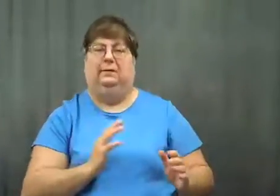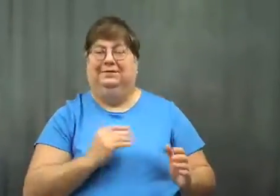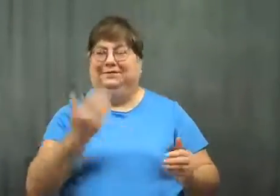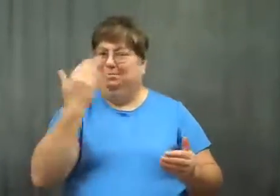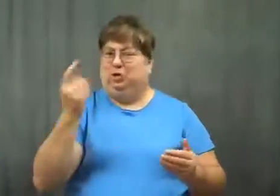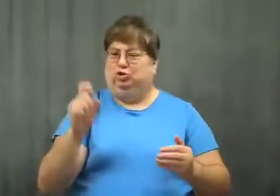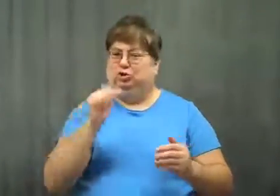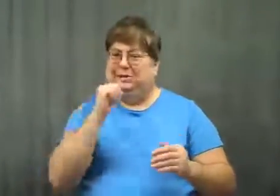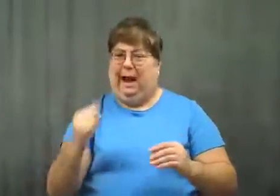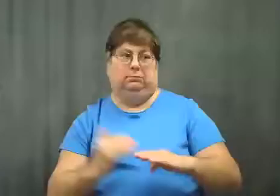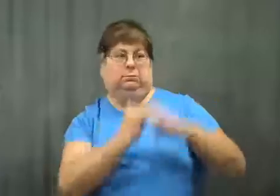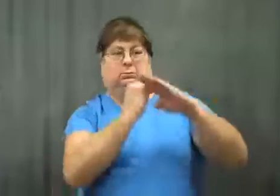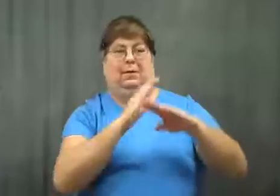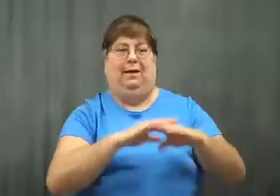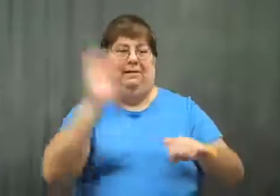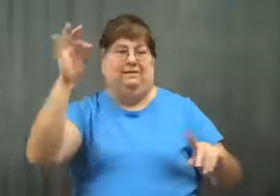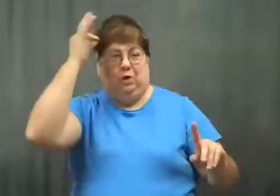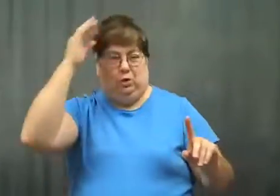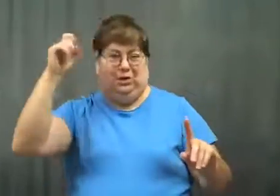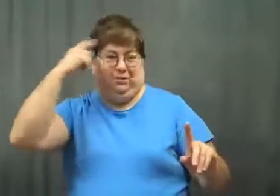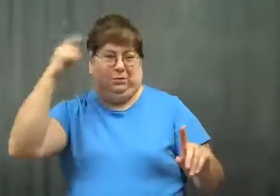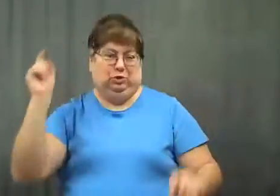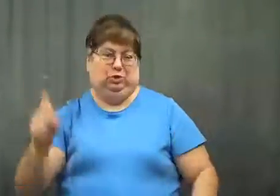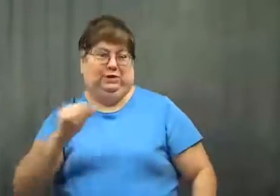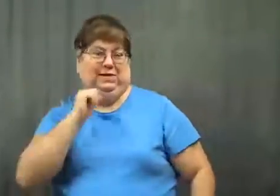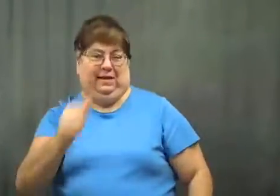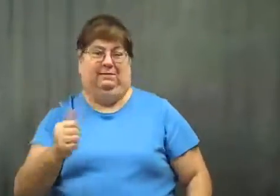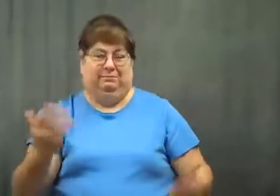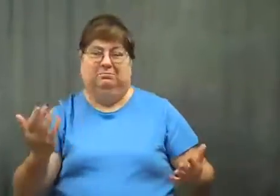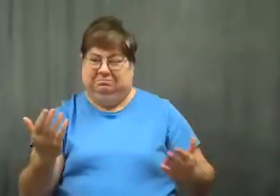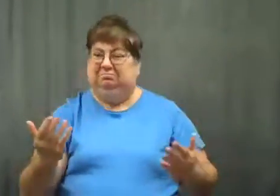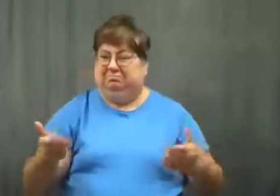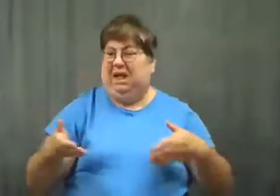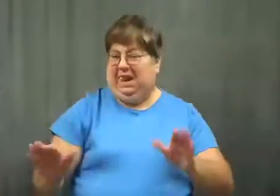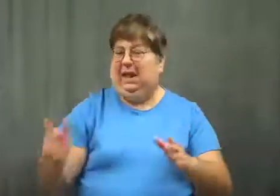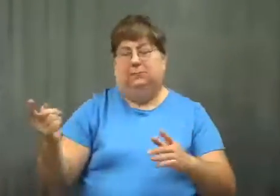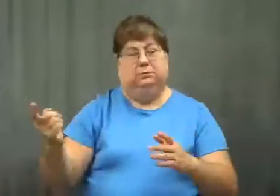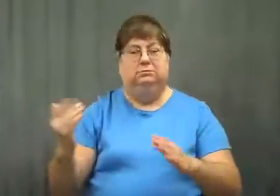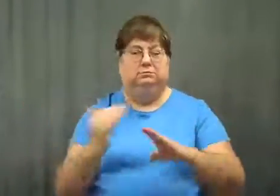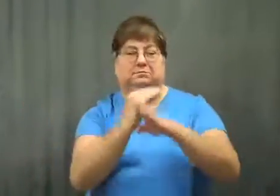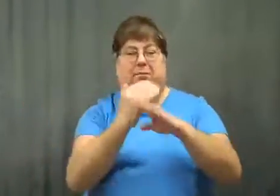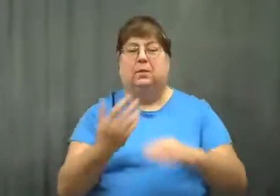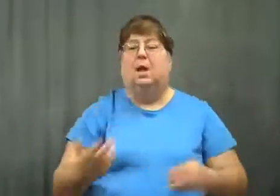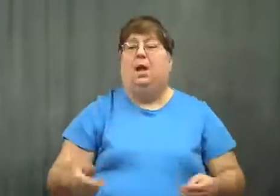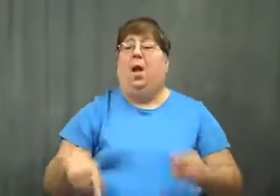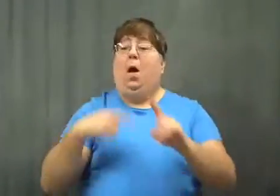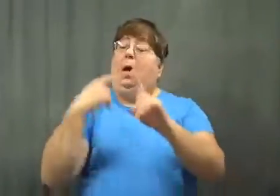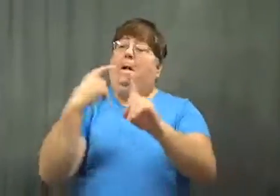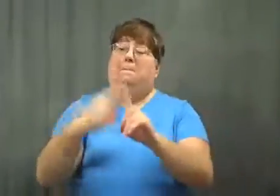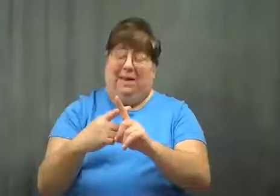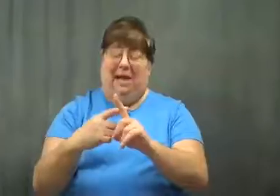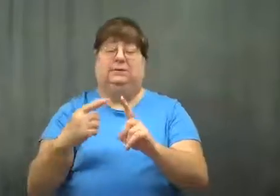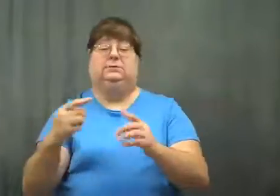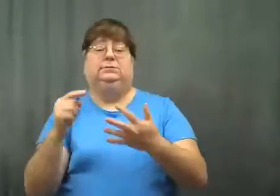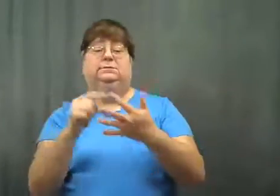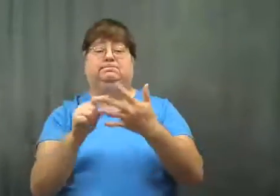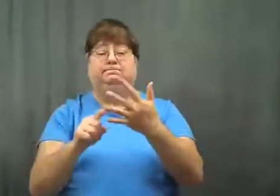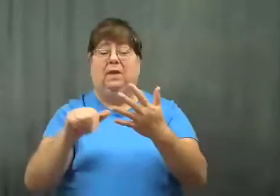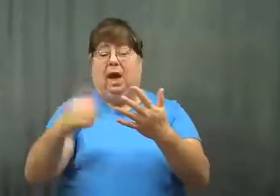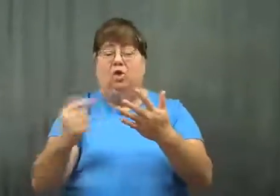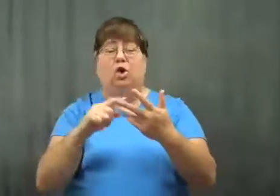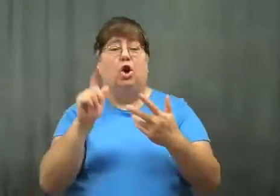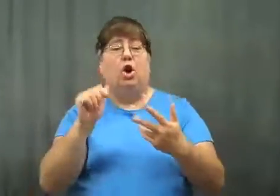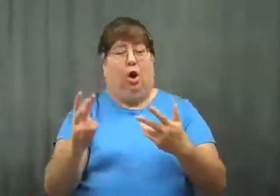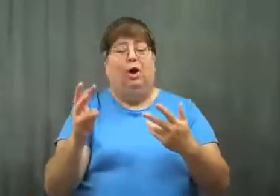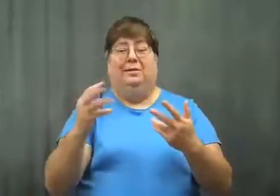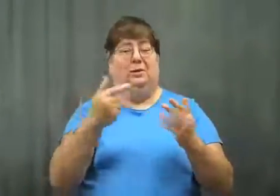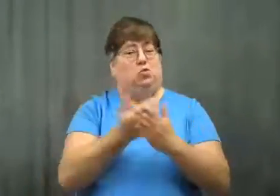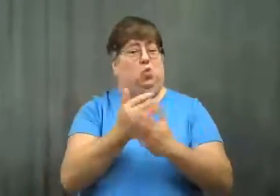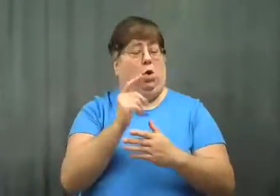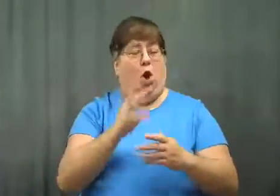as they had no right to interfere with the responsibilities of the federal government.